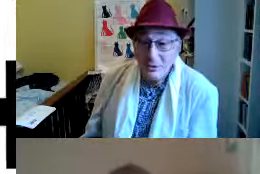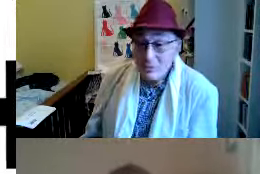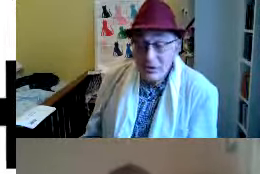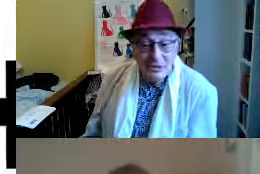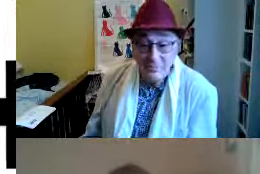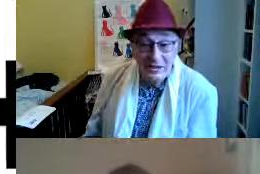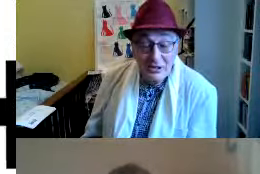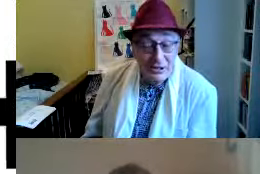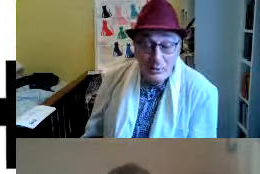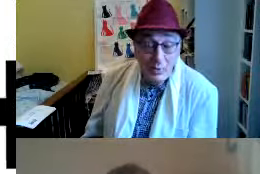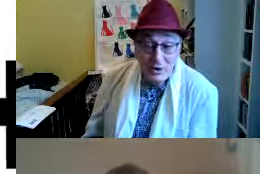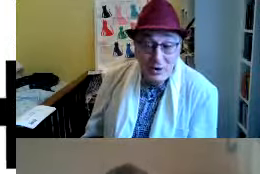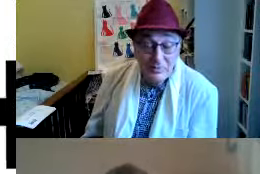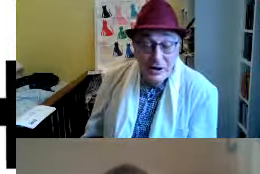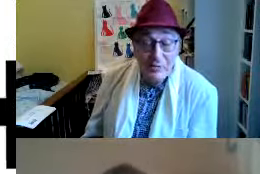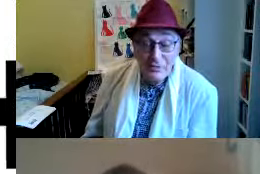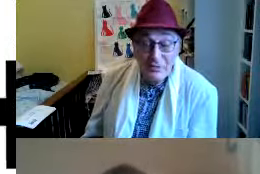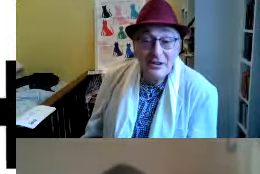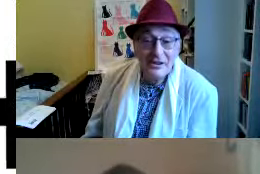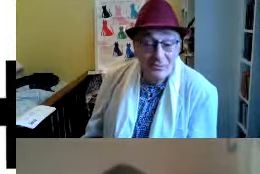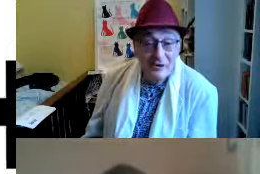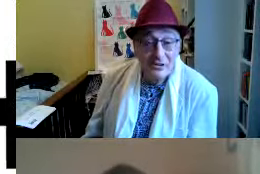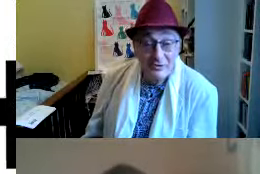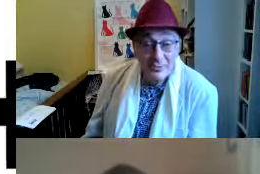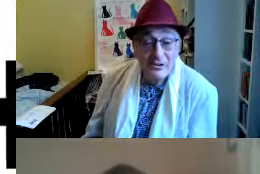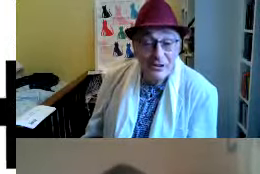it doesn't mean say we will but i would be really surprised if we didn't